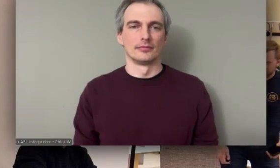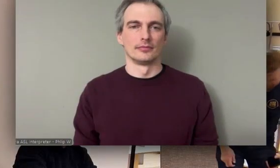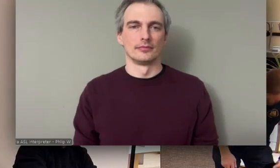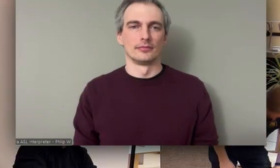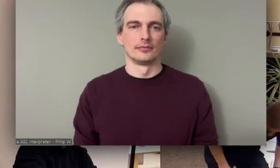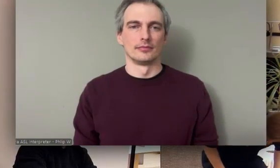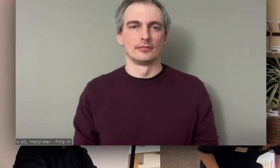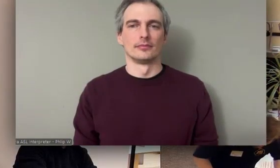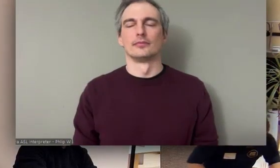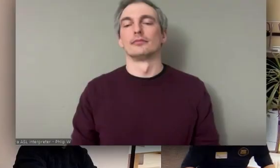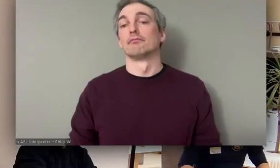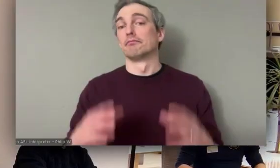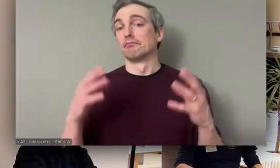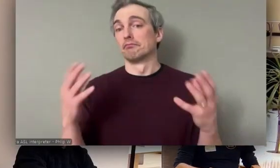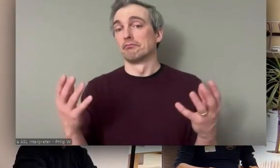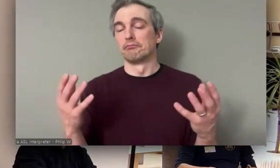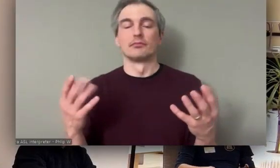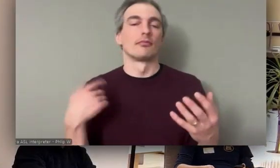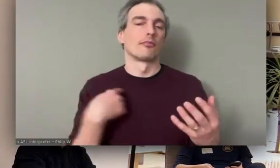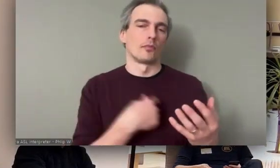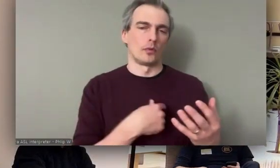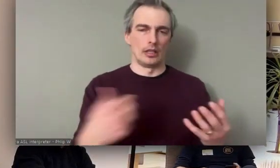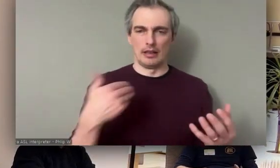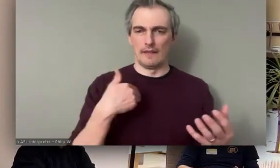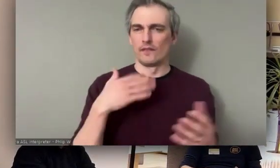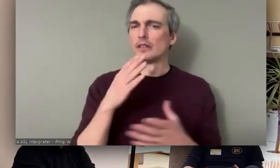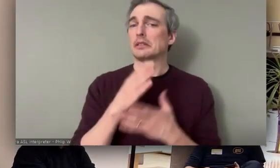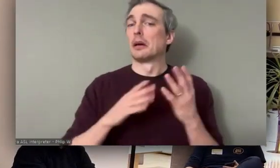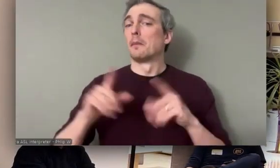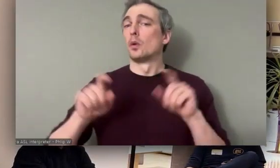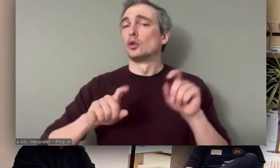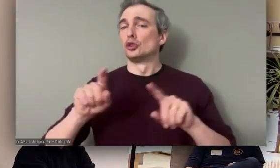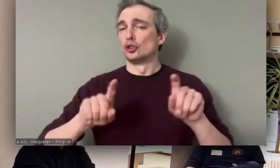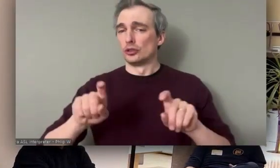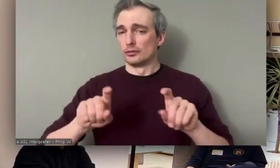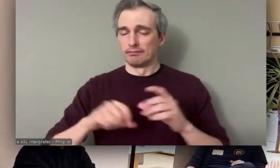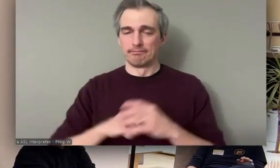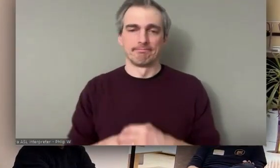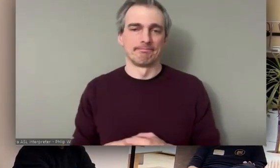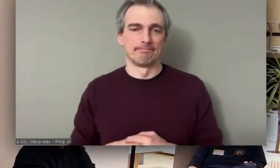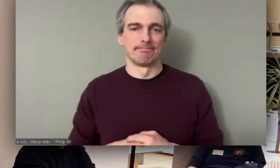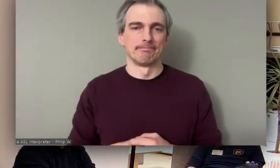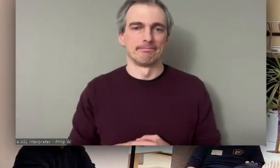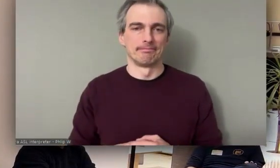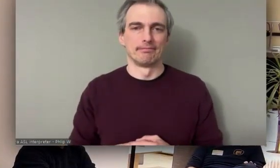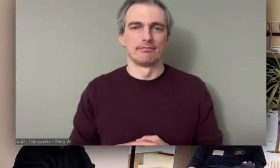Thank you! So we have some questions from the online audience.